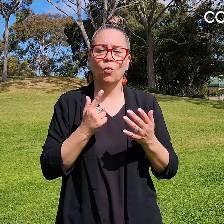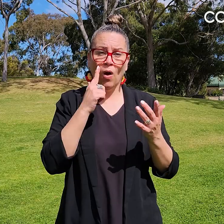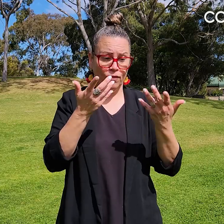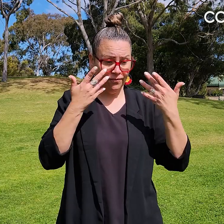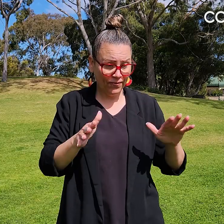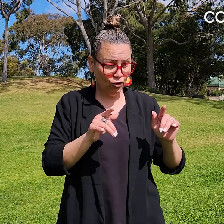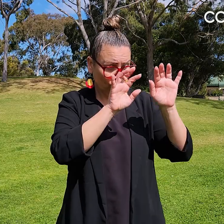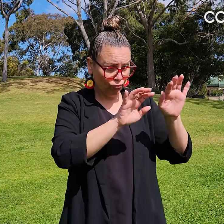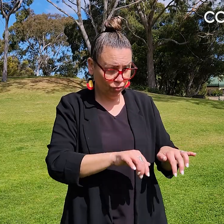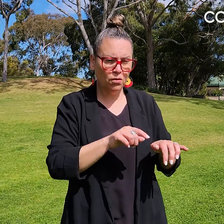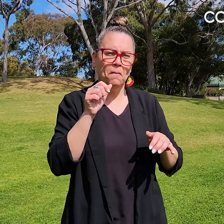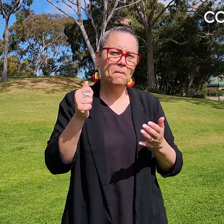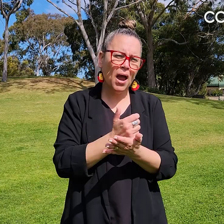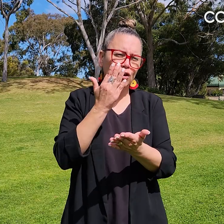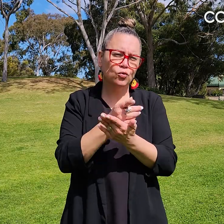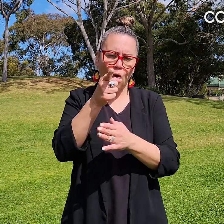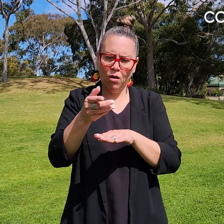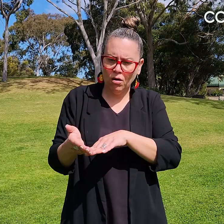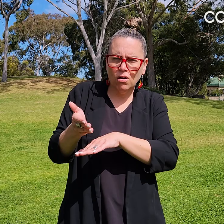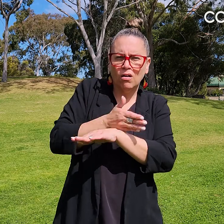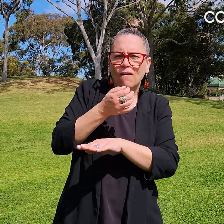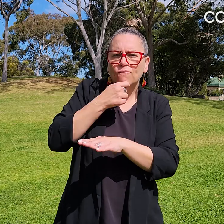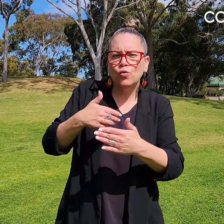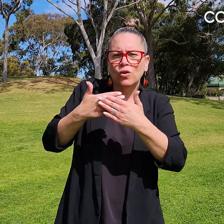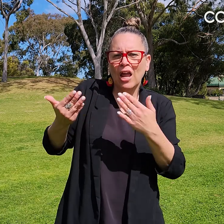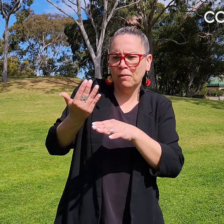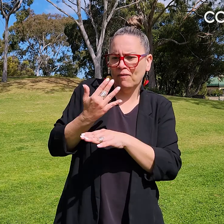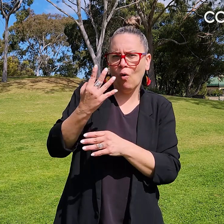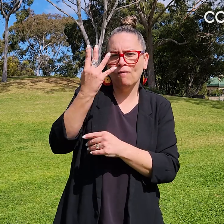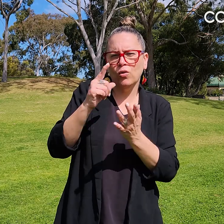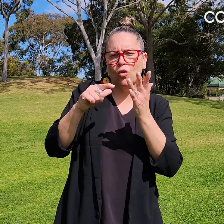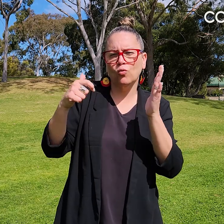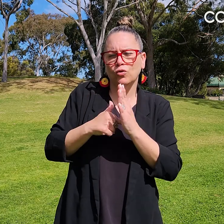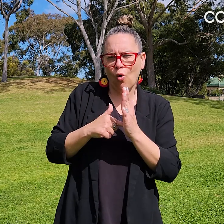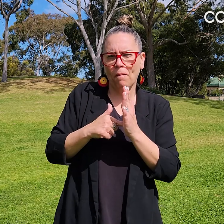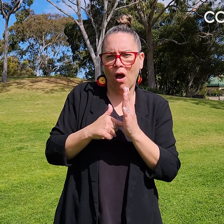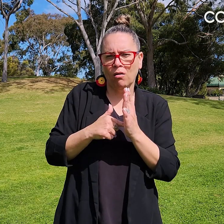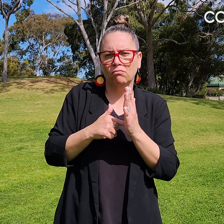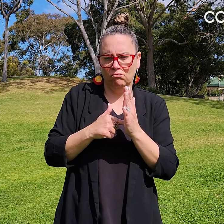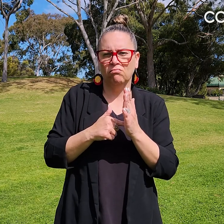Make sure you do this a few days before 14 October so you can get access in time.